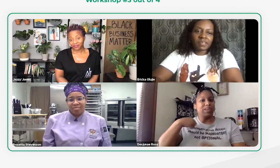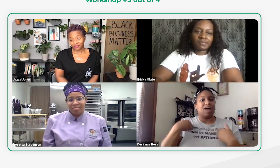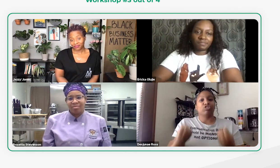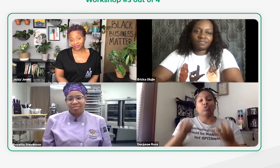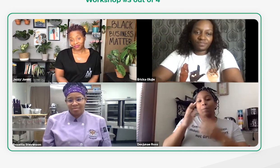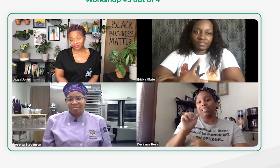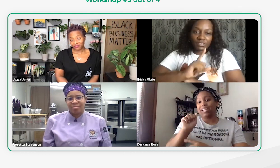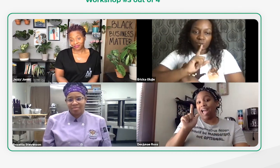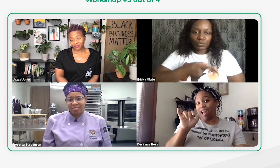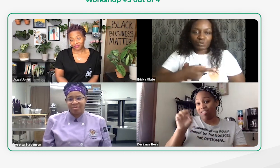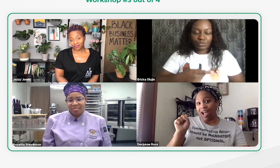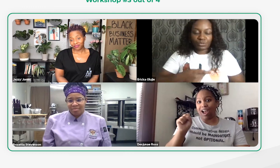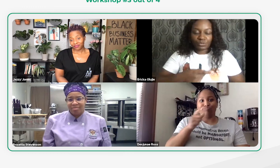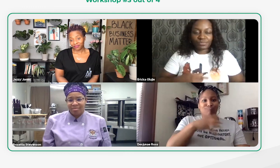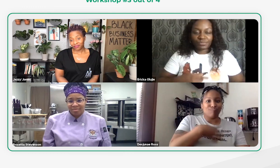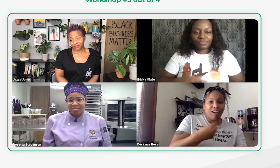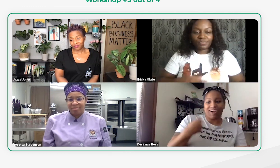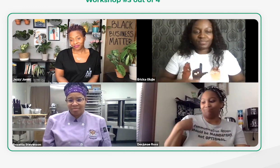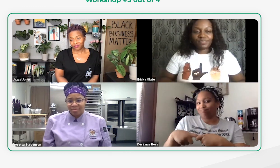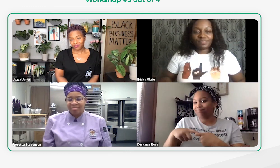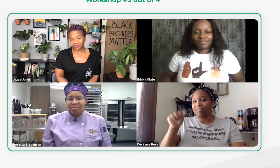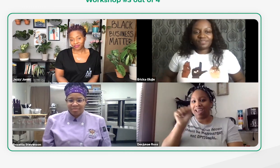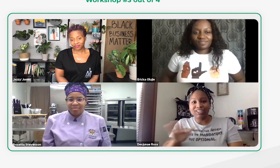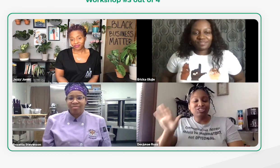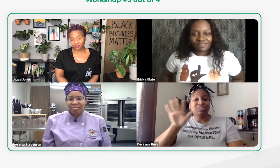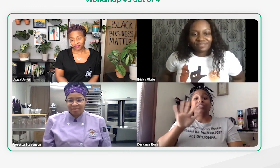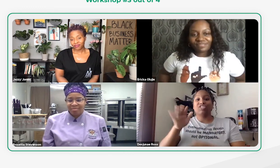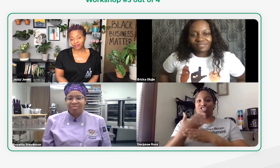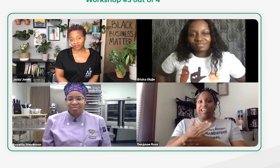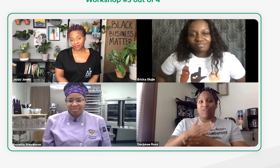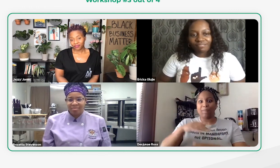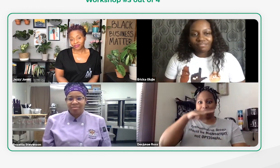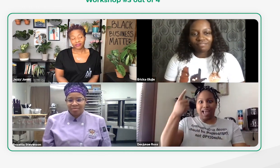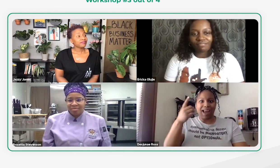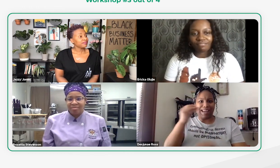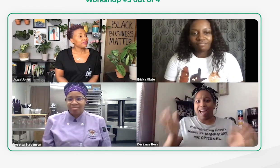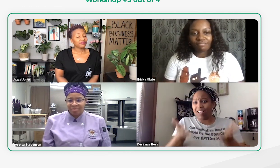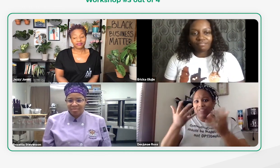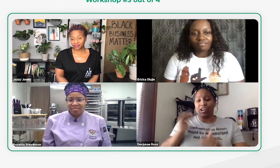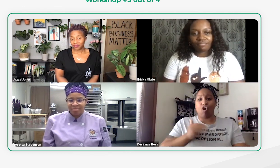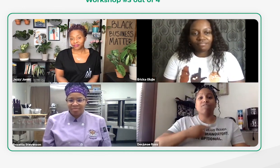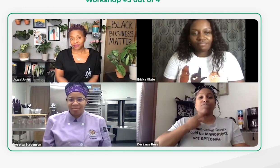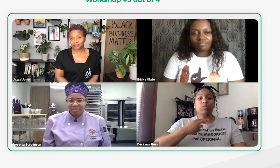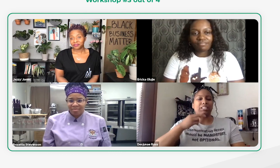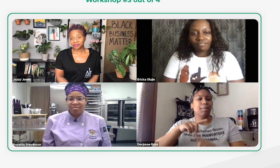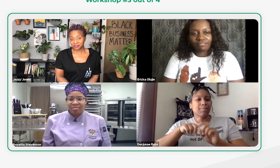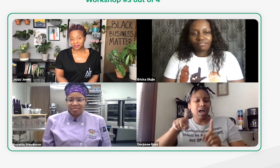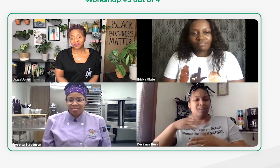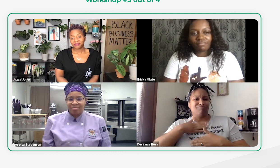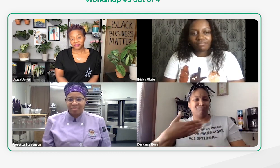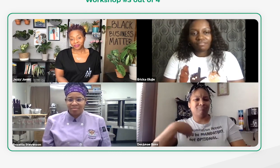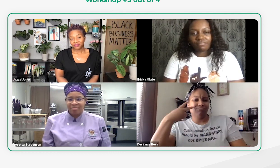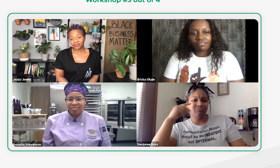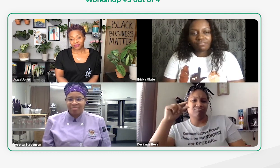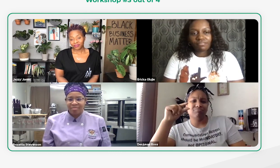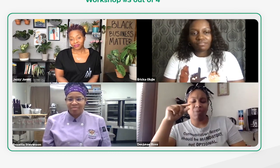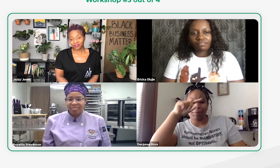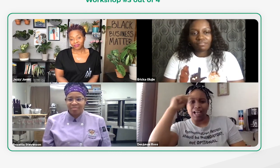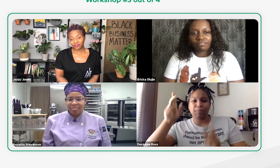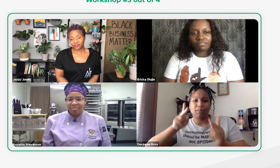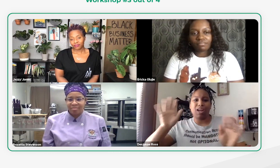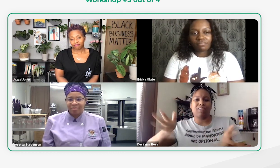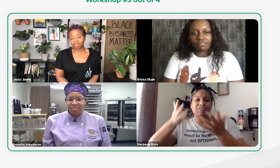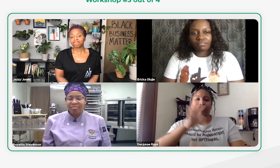I love that we have allies out there we need to have her own voice as well.